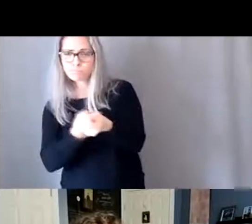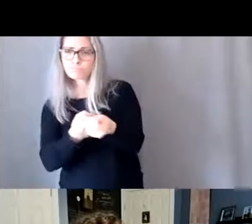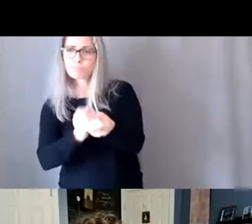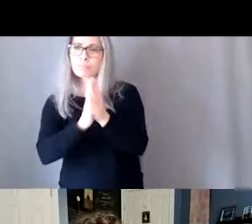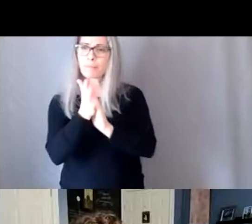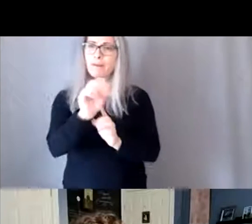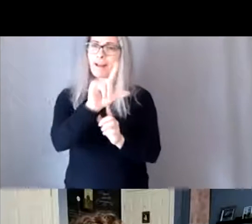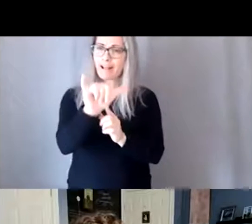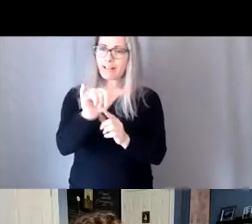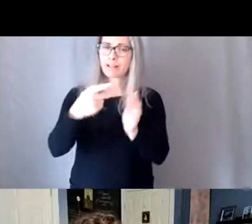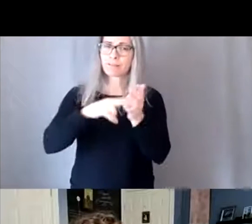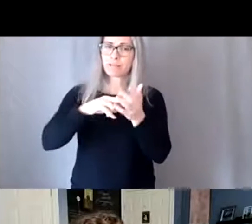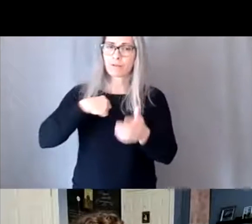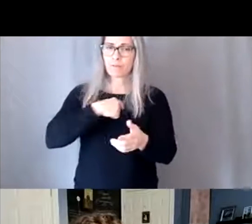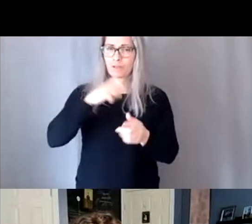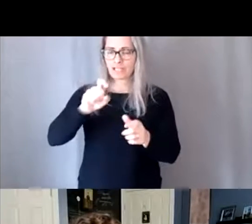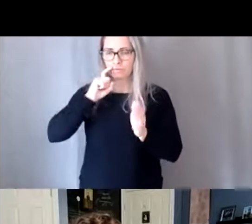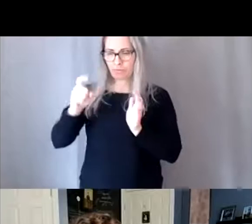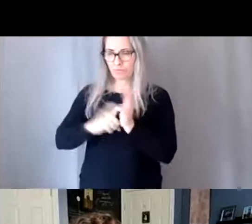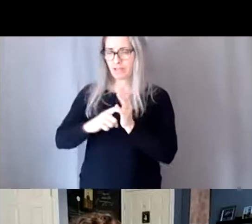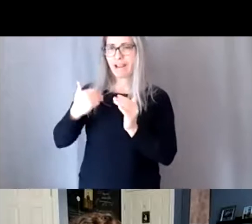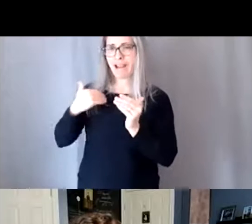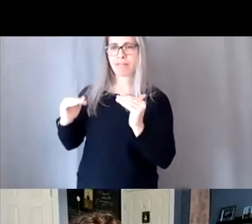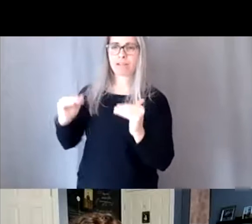awareness of the power dynamics that are inherent in our relationships with